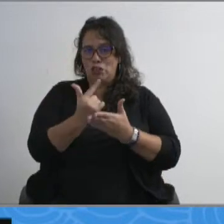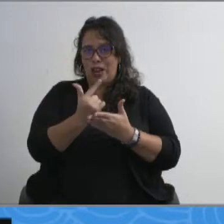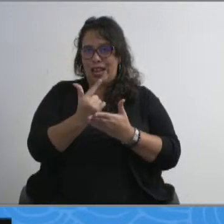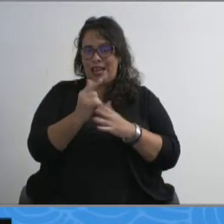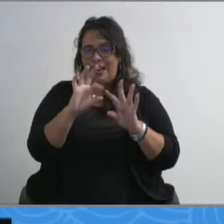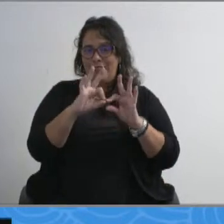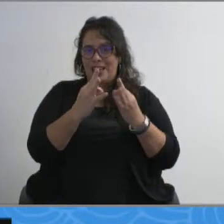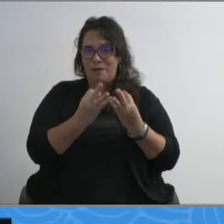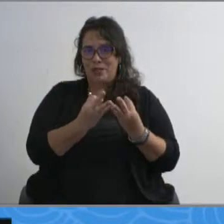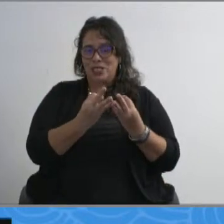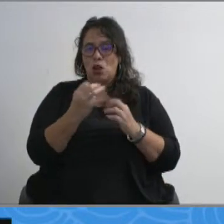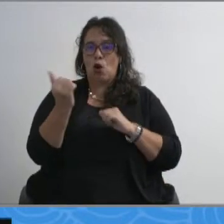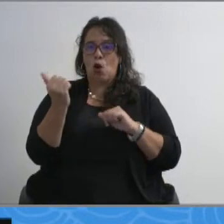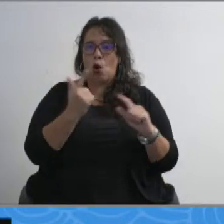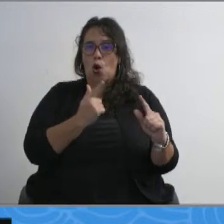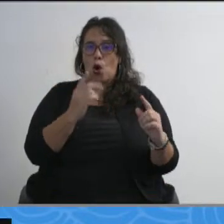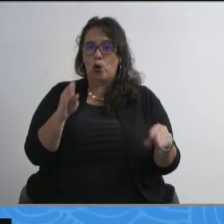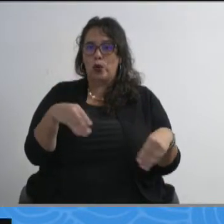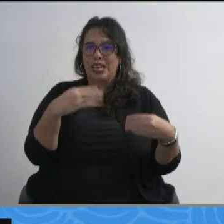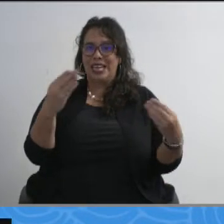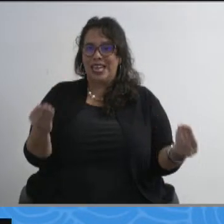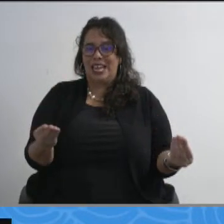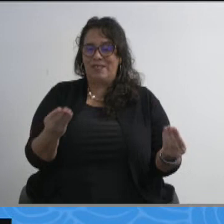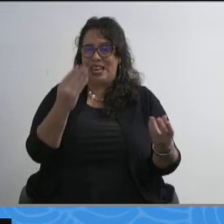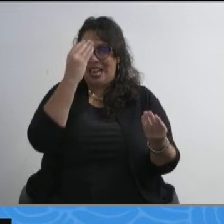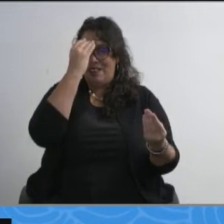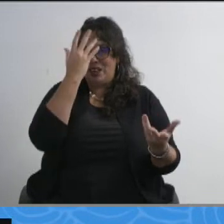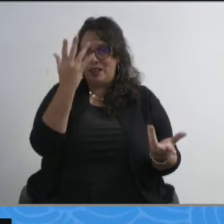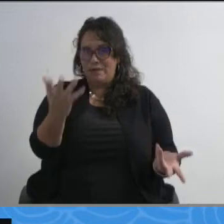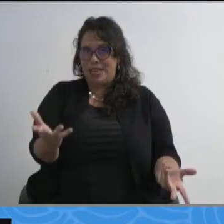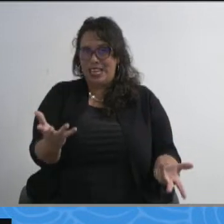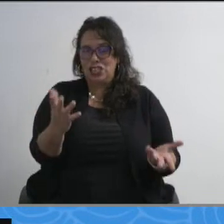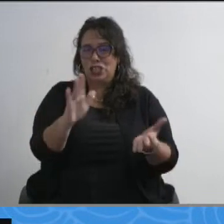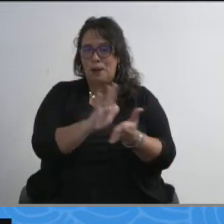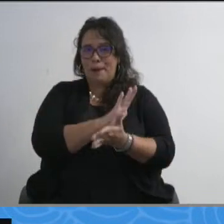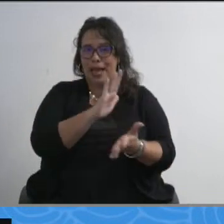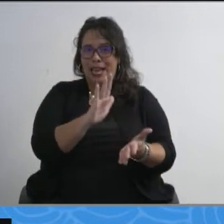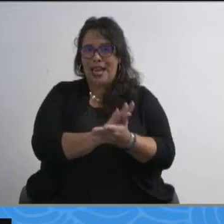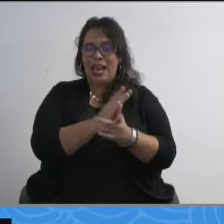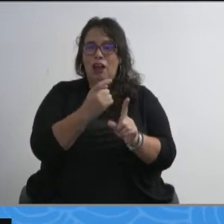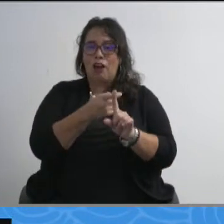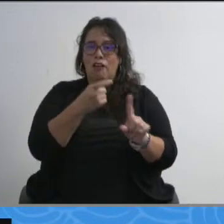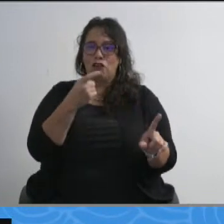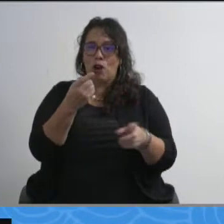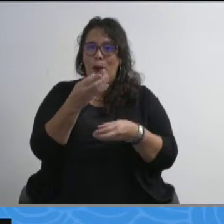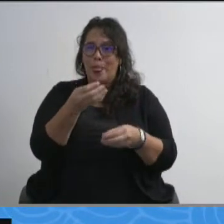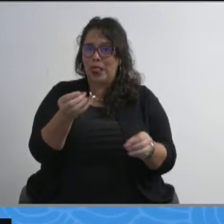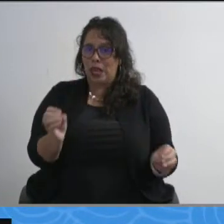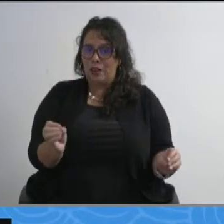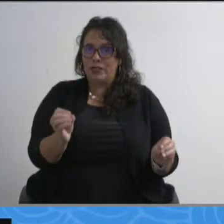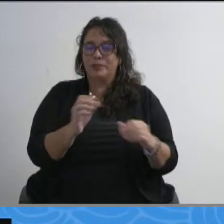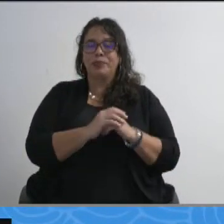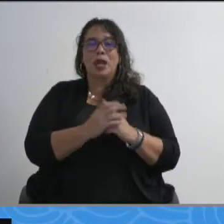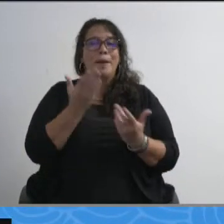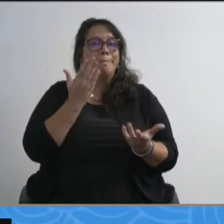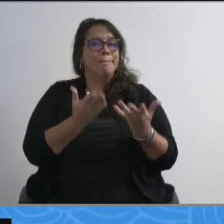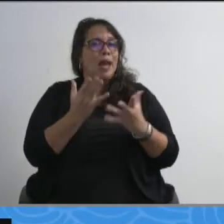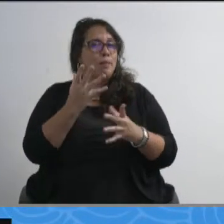were given an information packet, virtual information packet from our office from your school site. You might have gotten some handouts